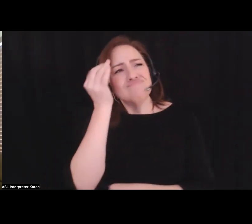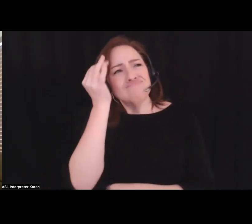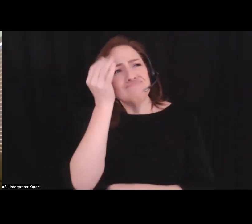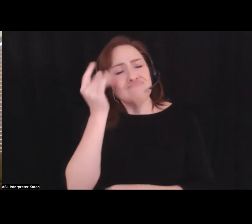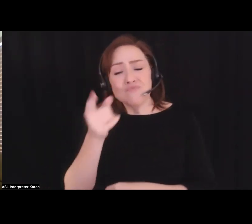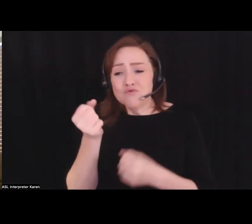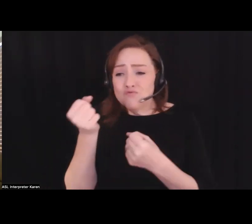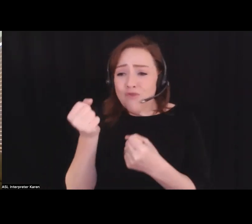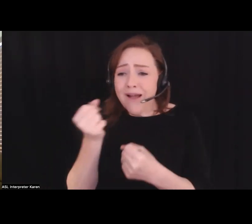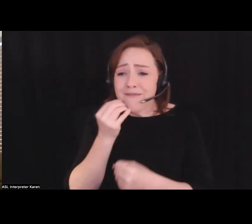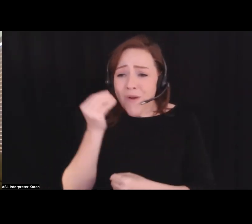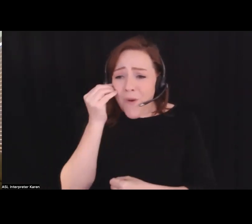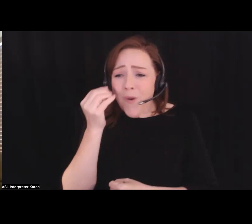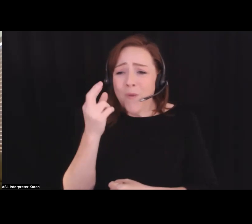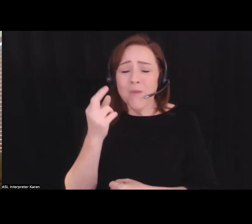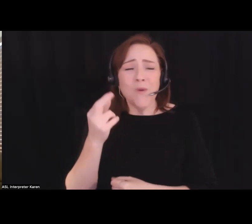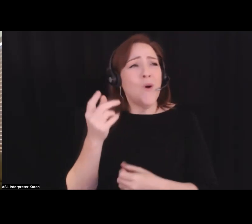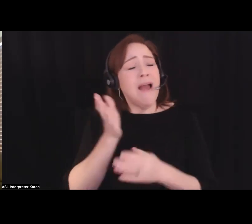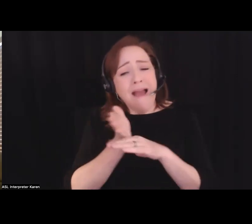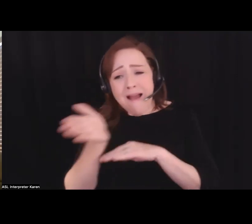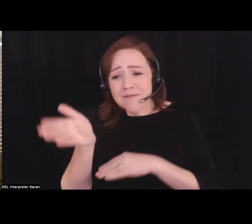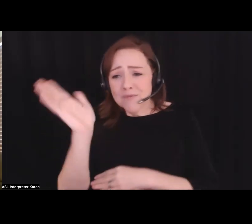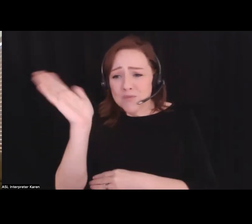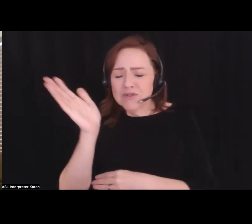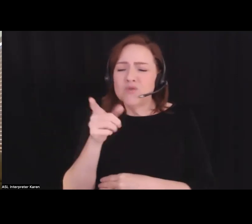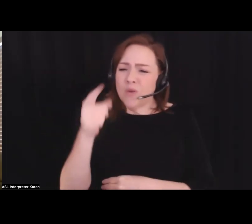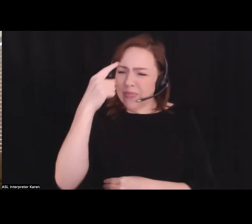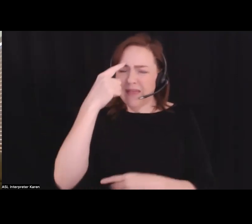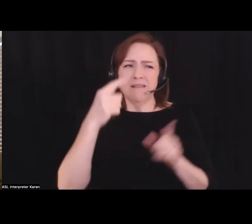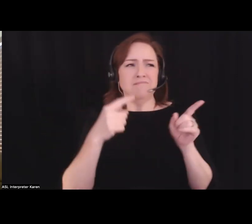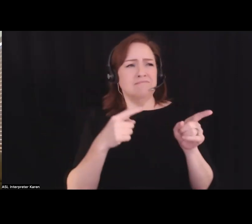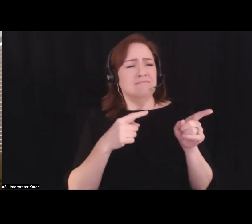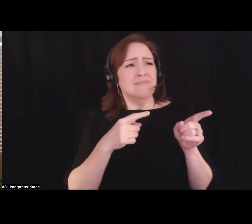it may be feel to for the patient not having the accommodation. to be able to walk in their shoes